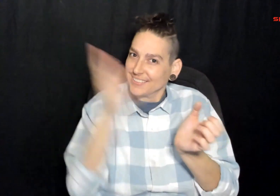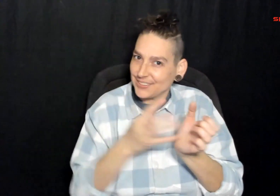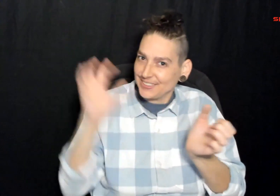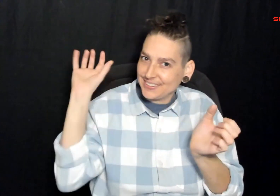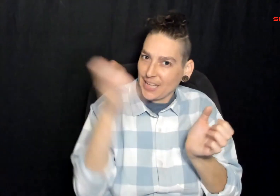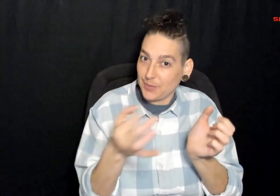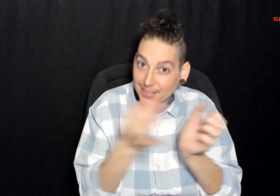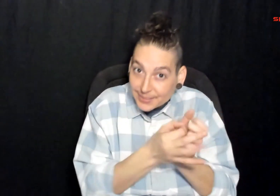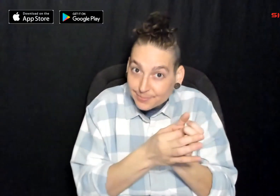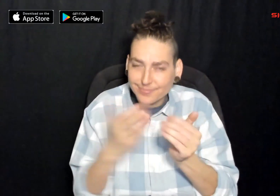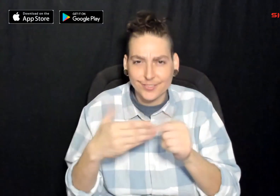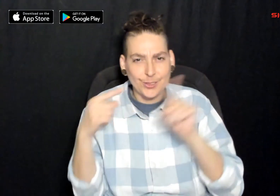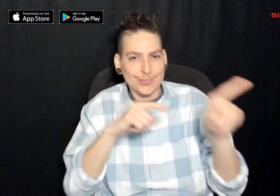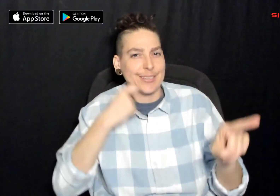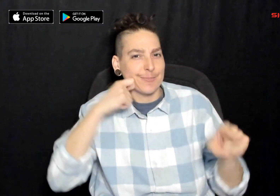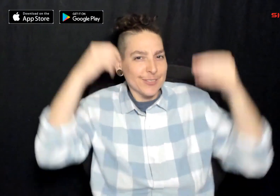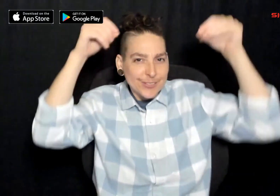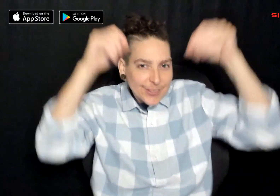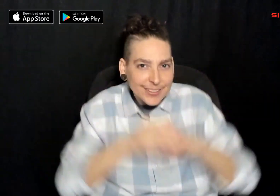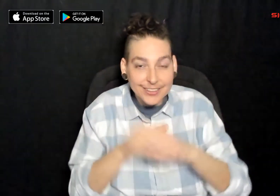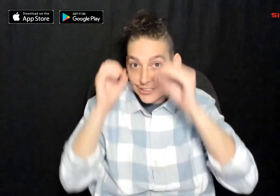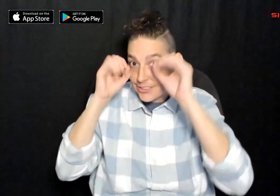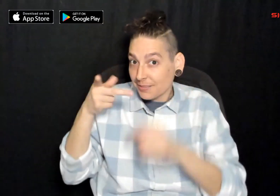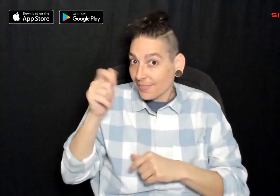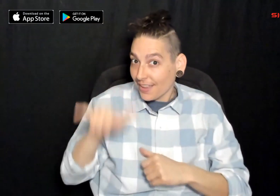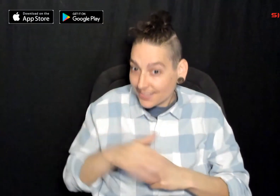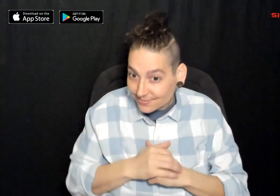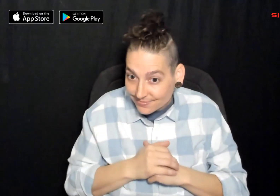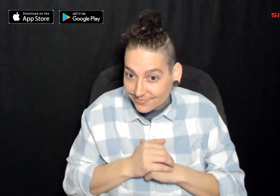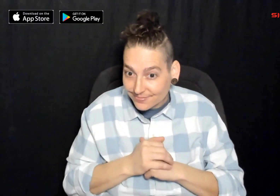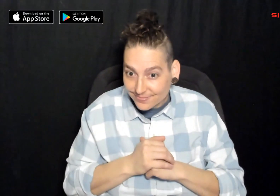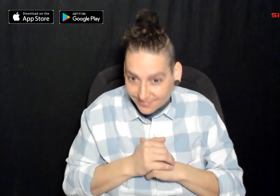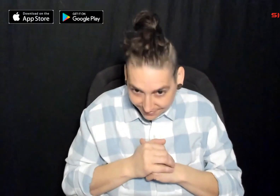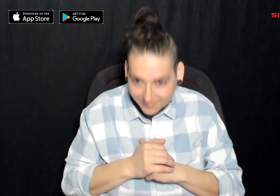by heading to the app store or Google play store on your smart phone and you can also